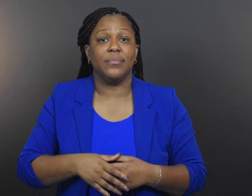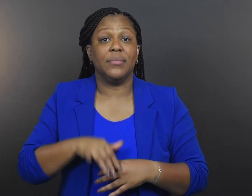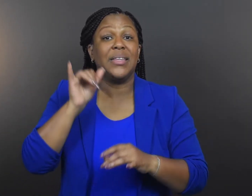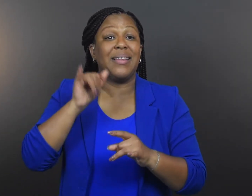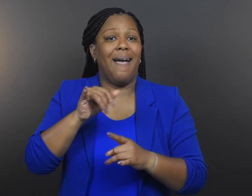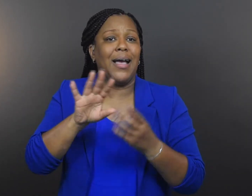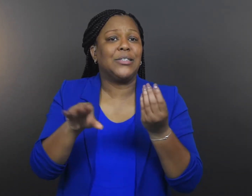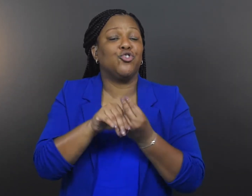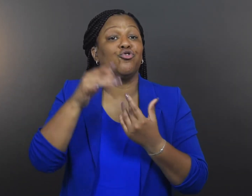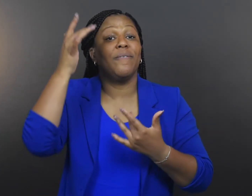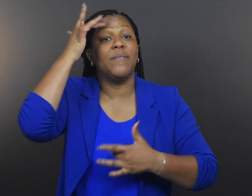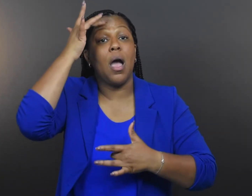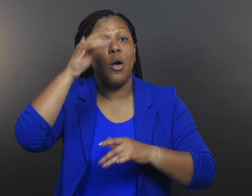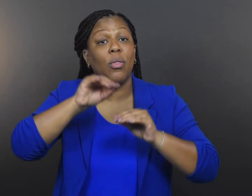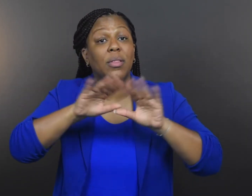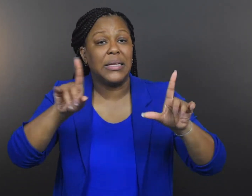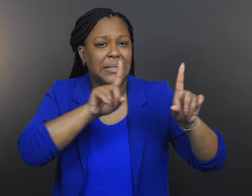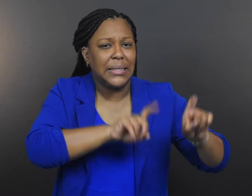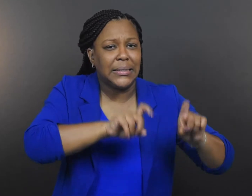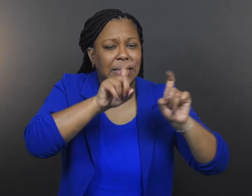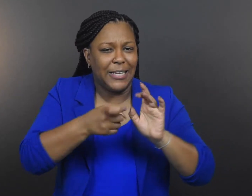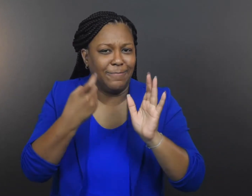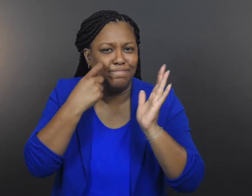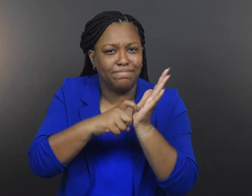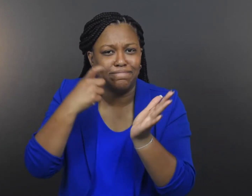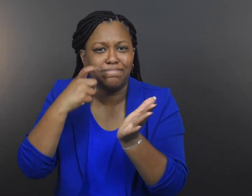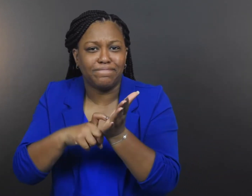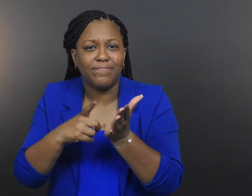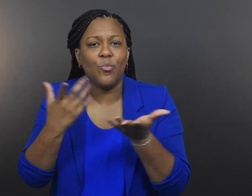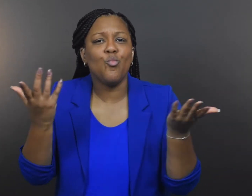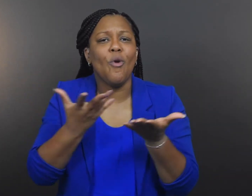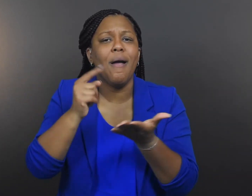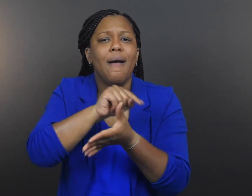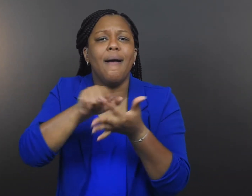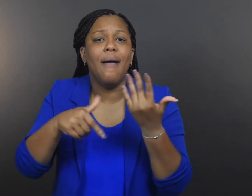In addition, viral tests identify genetic material,